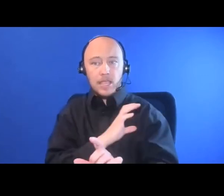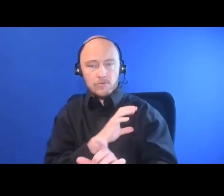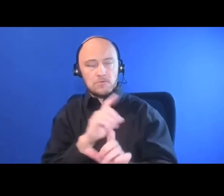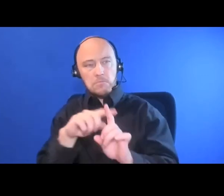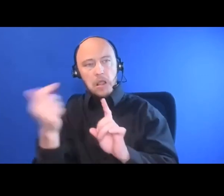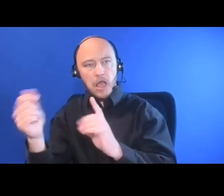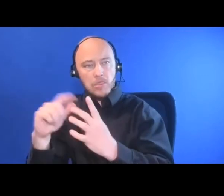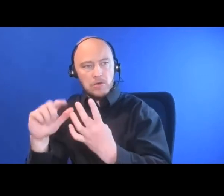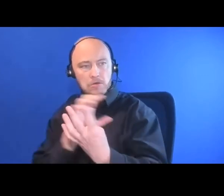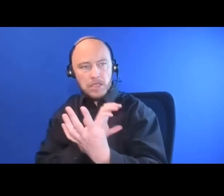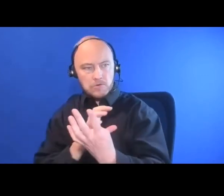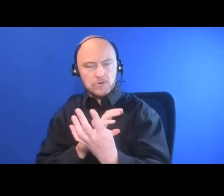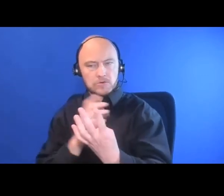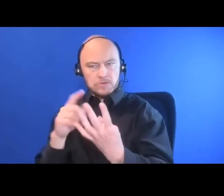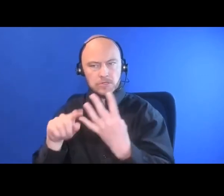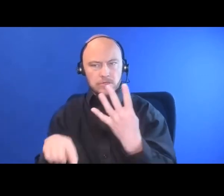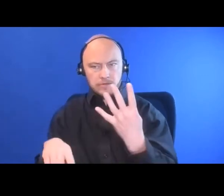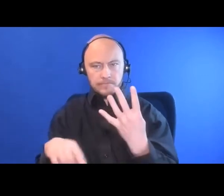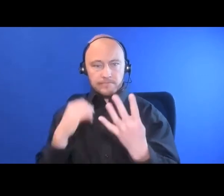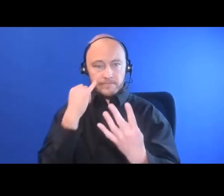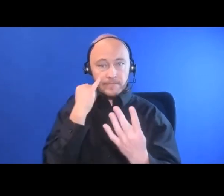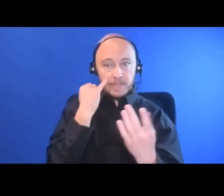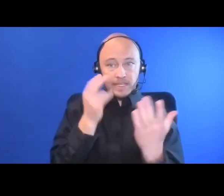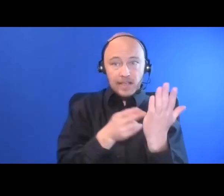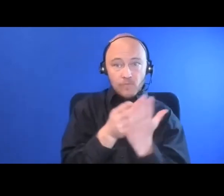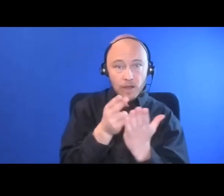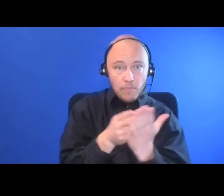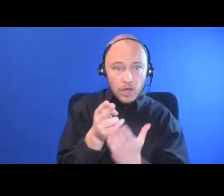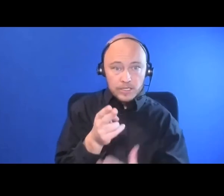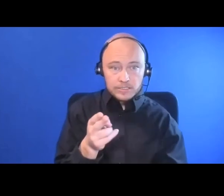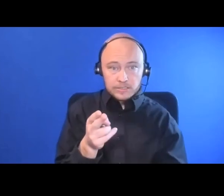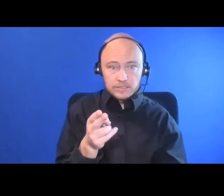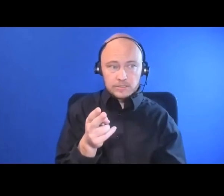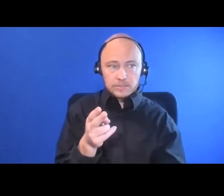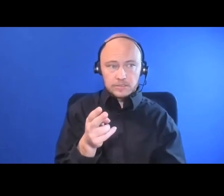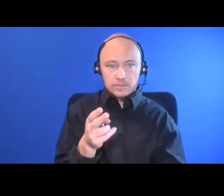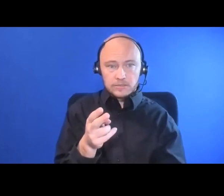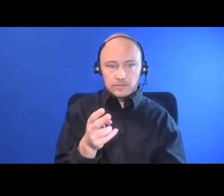And if I'm honest, I don't find it to be a pigeonhole